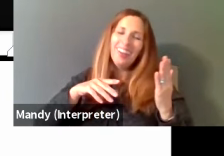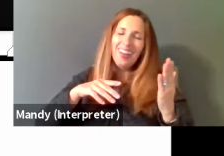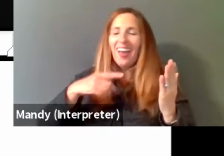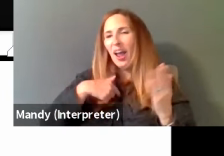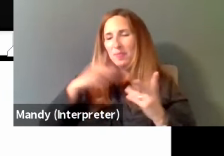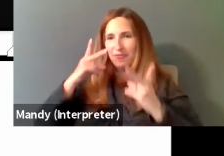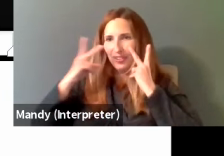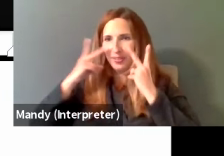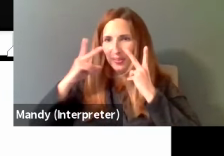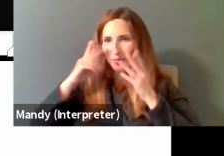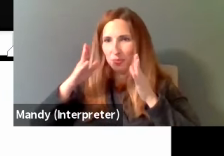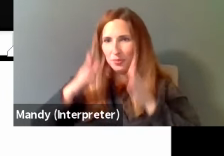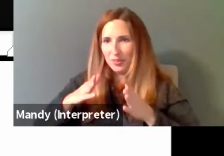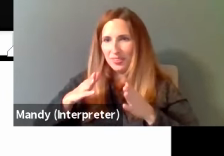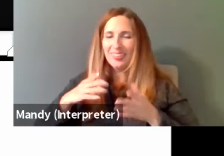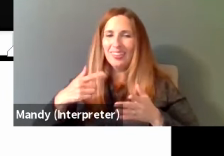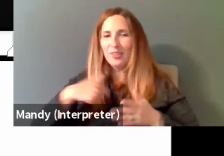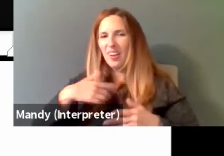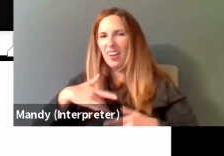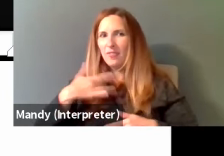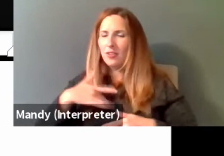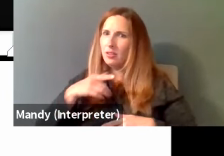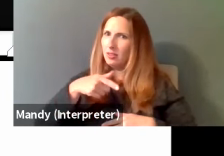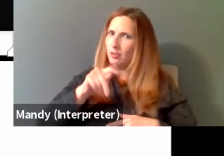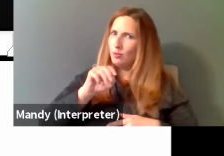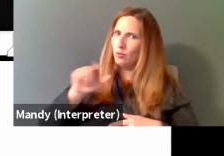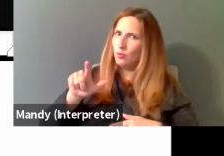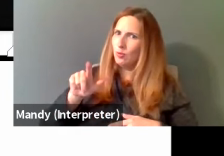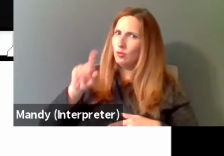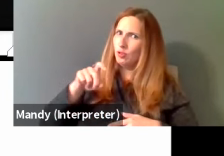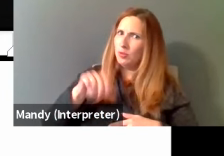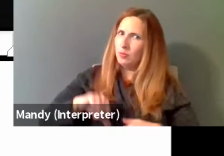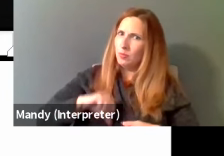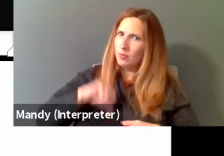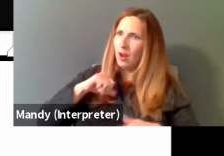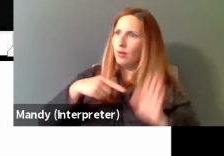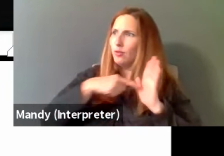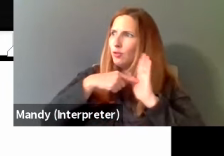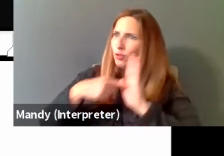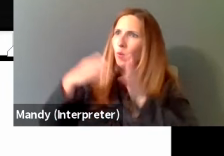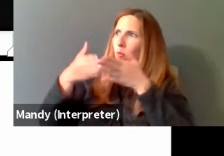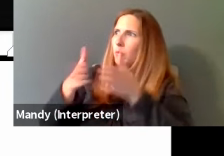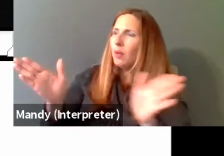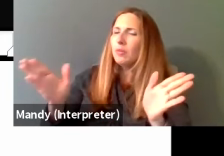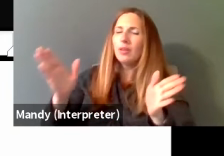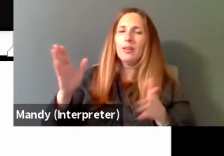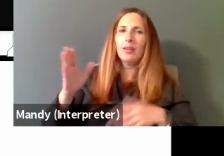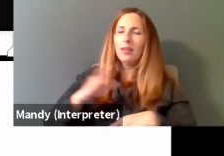to be proud of, to be able to show the public, and to highlight who you